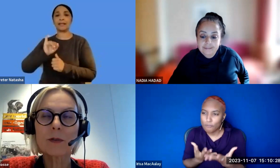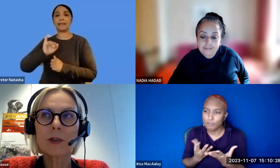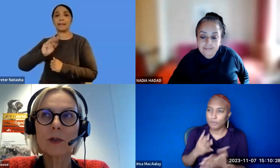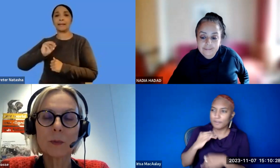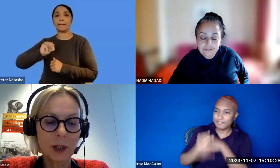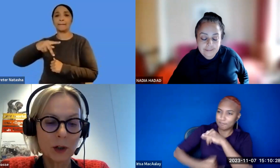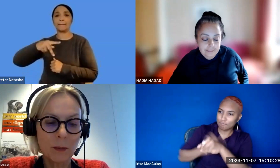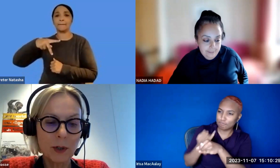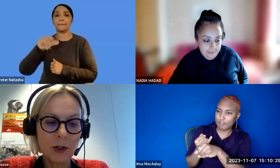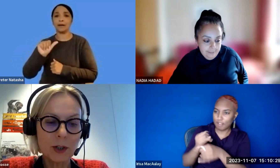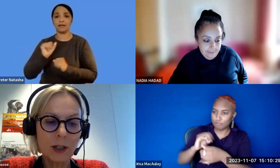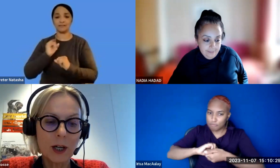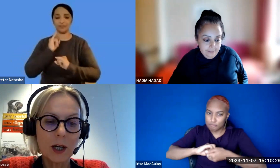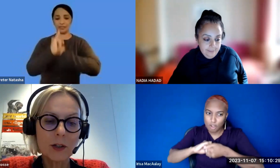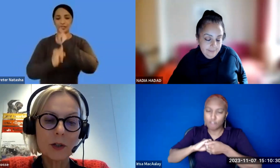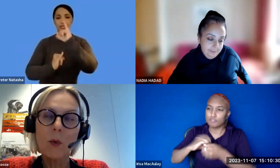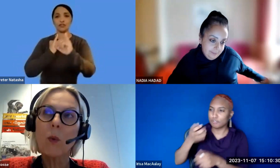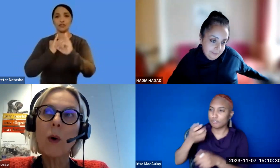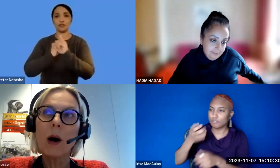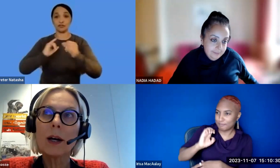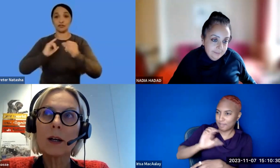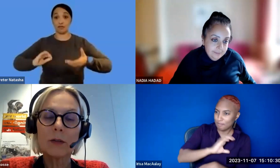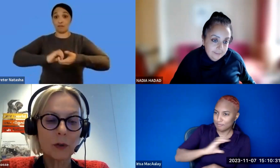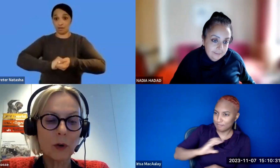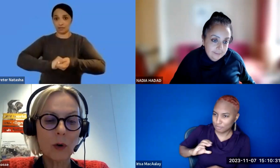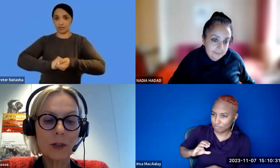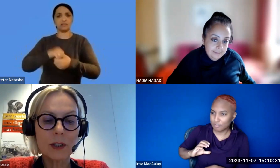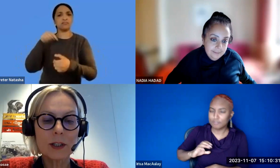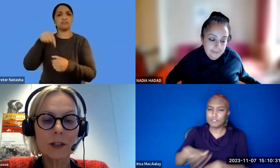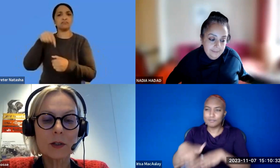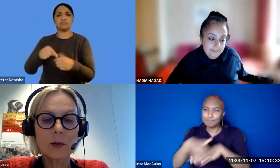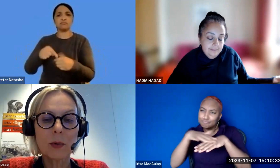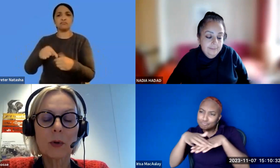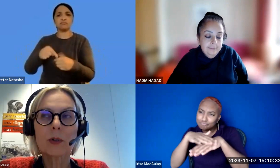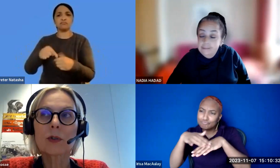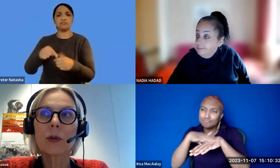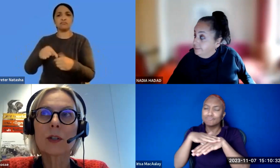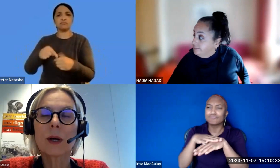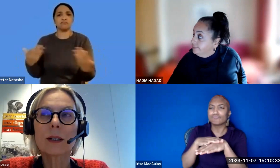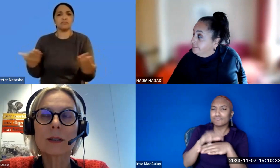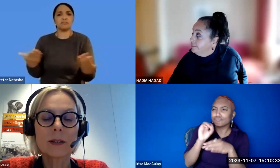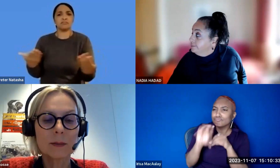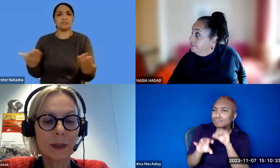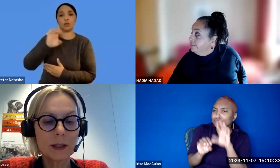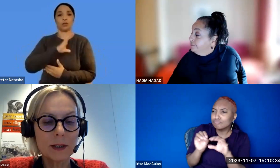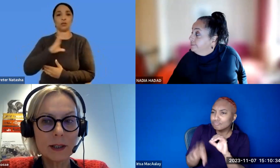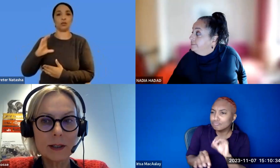of the European Commission. Why of course, it is so important to address disabilities